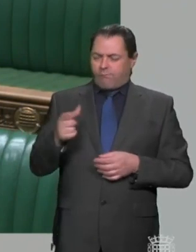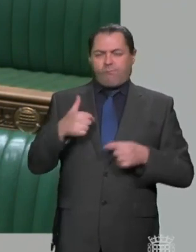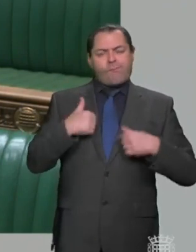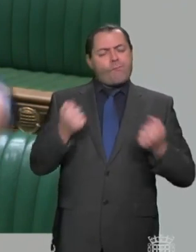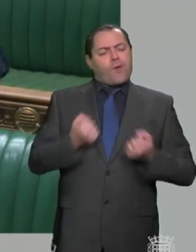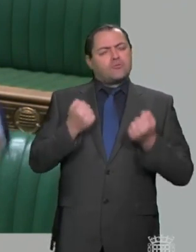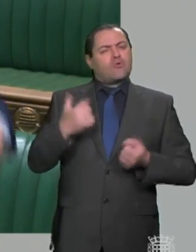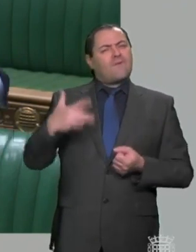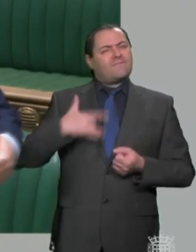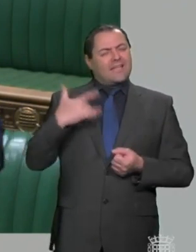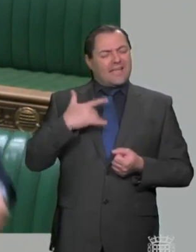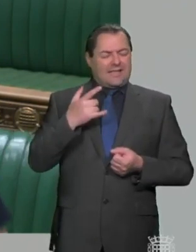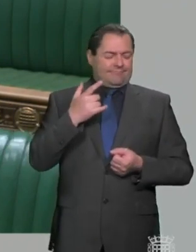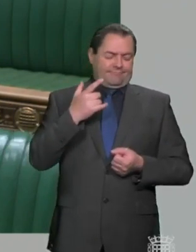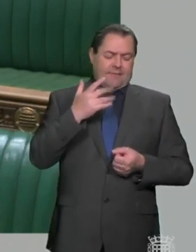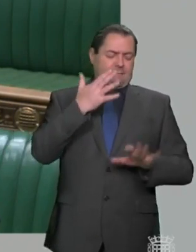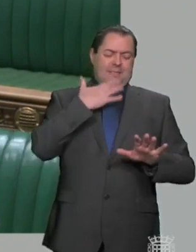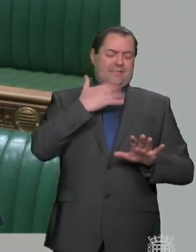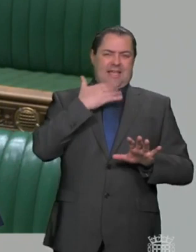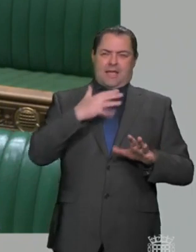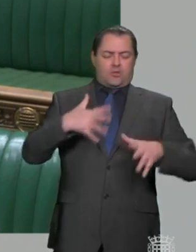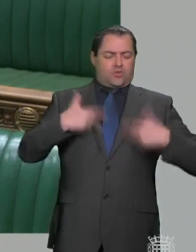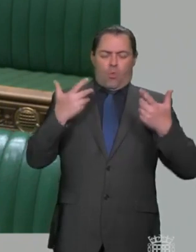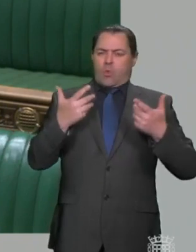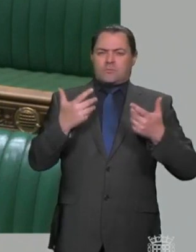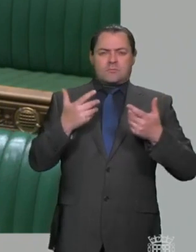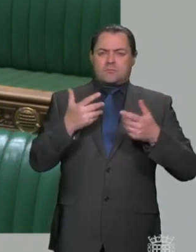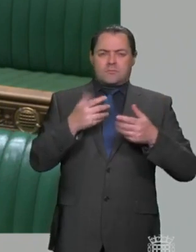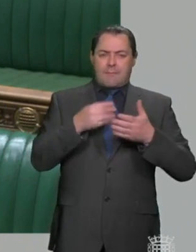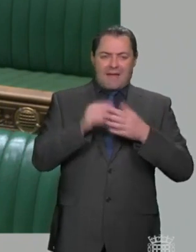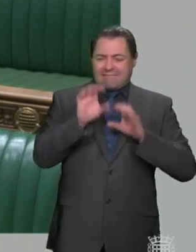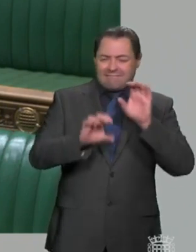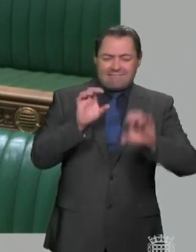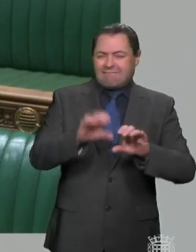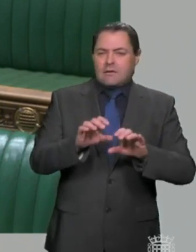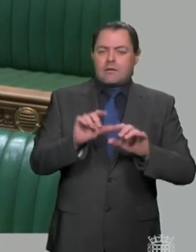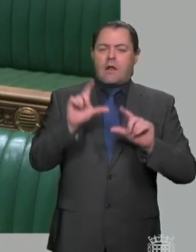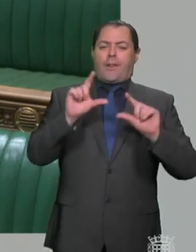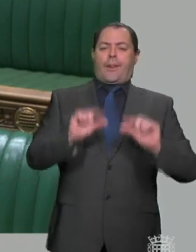is that it would be a mistake now to go slow on investment in infrastructure purely on the basis